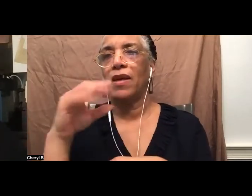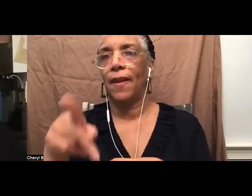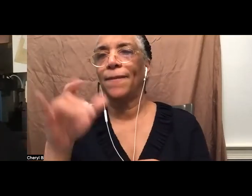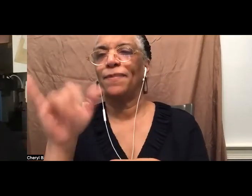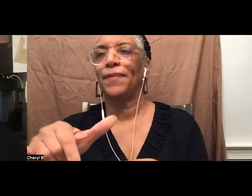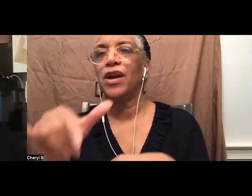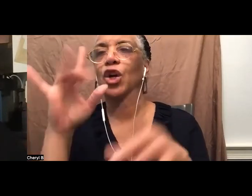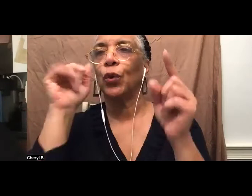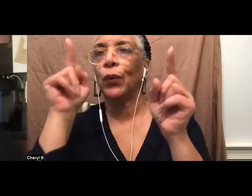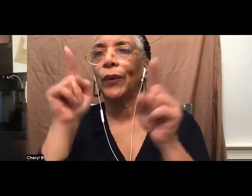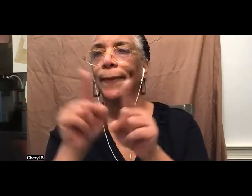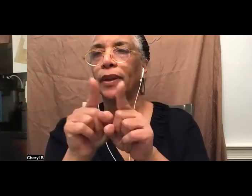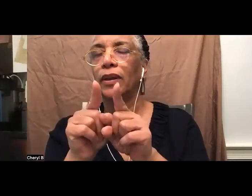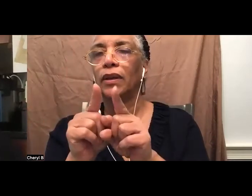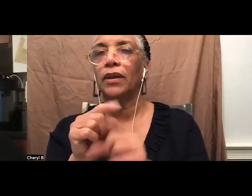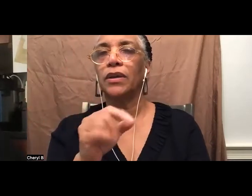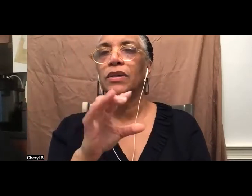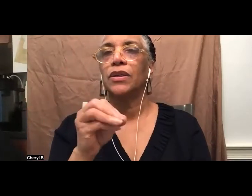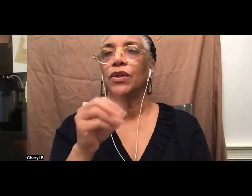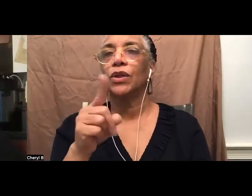agreement. Disabled climate activist Pauline Castries